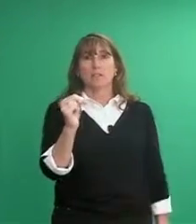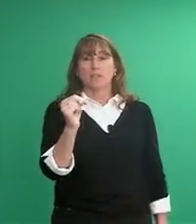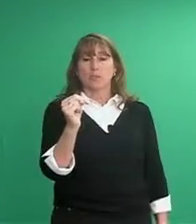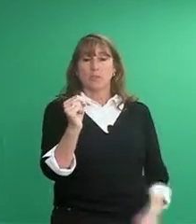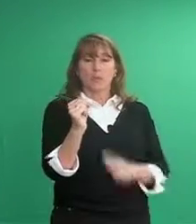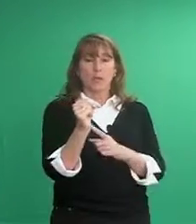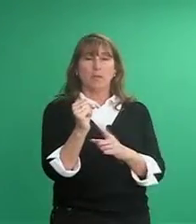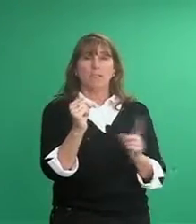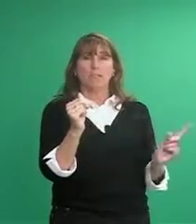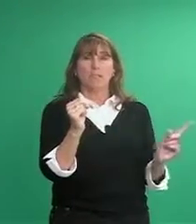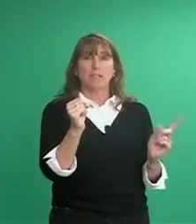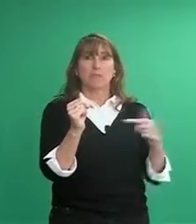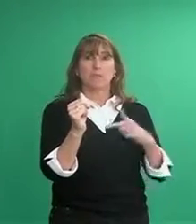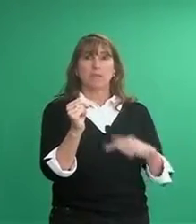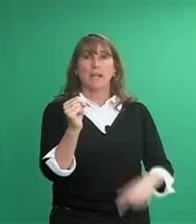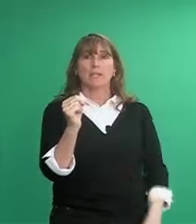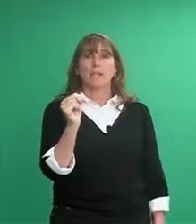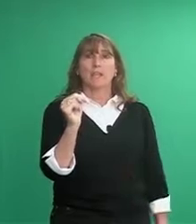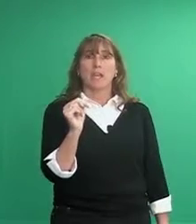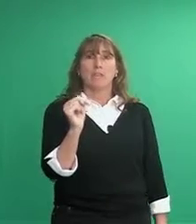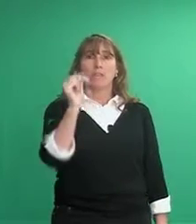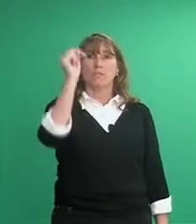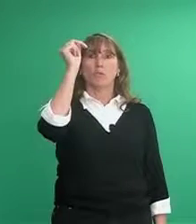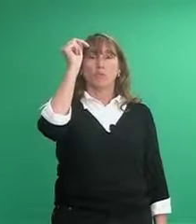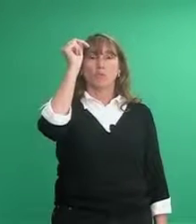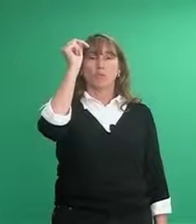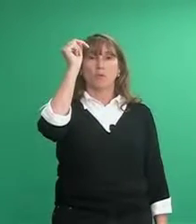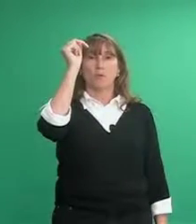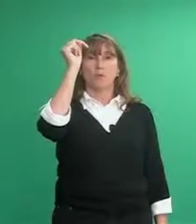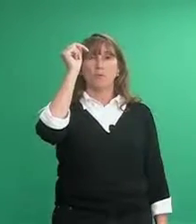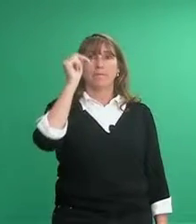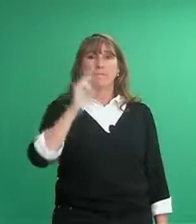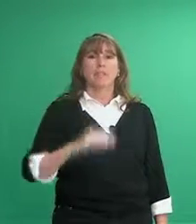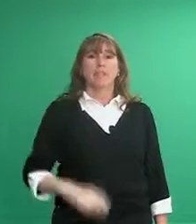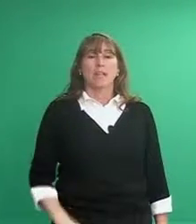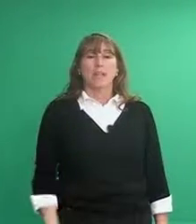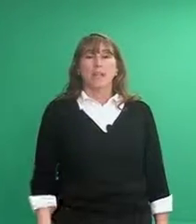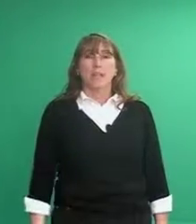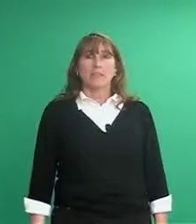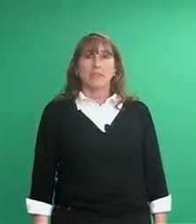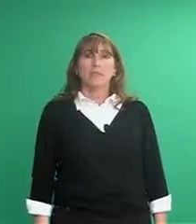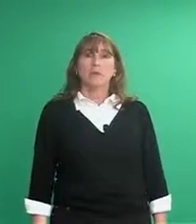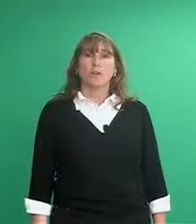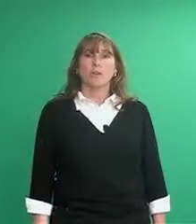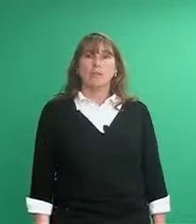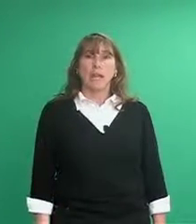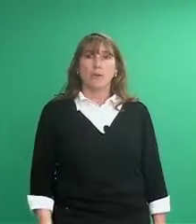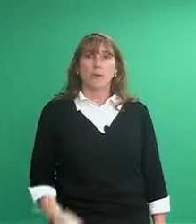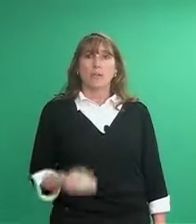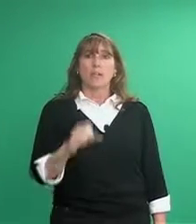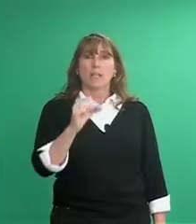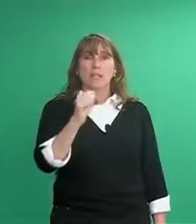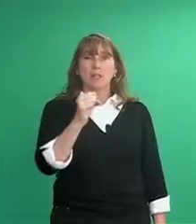so palm faces left or right, and then move to the north and then of course south is